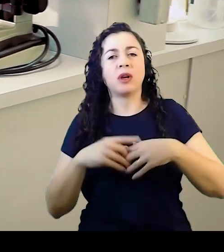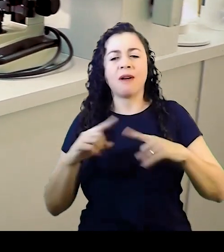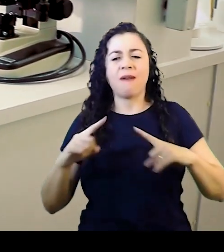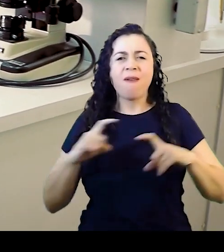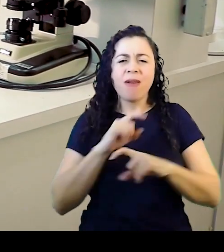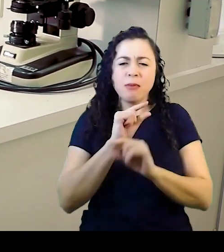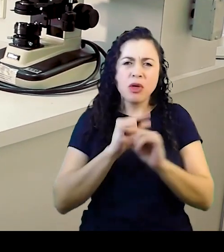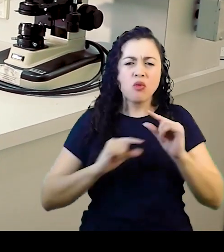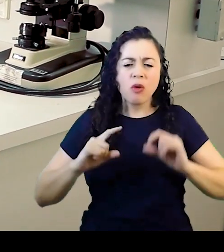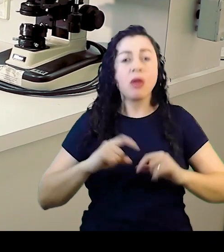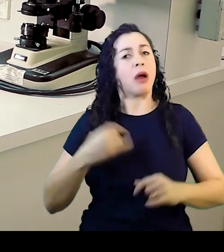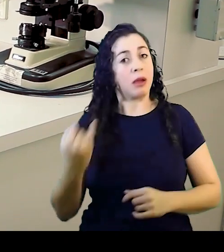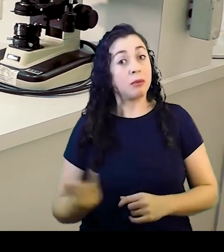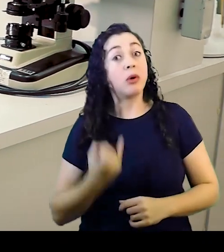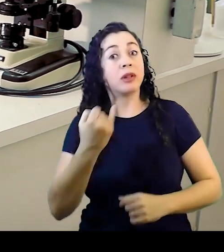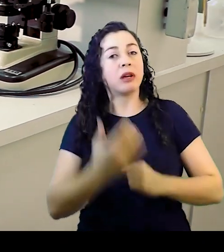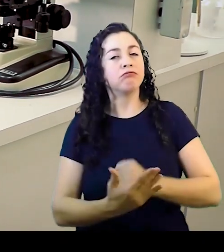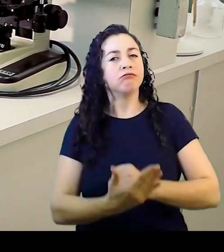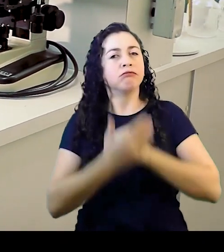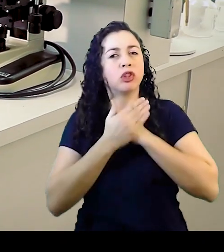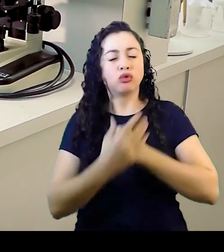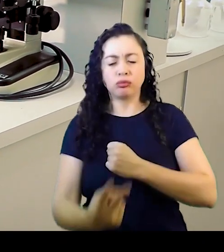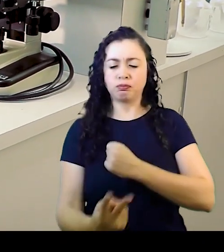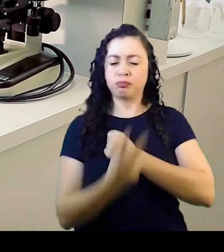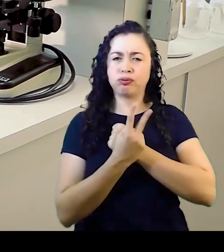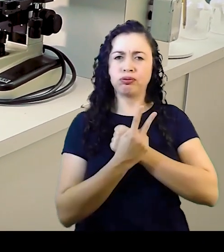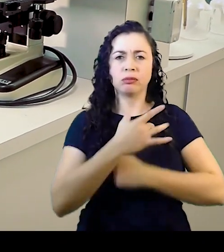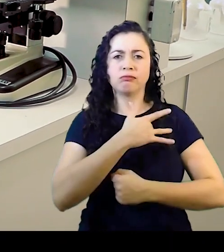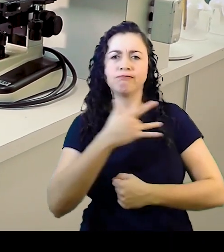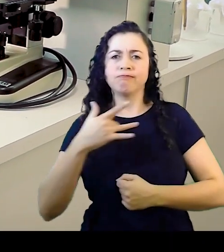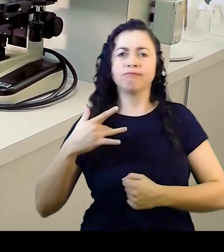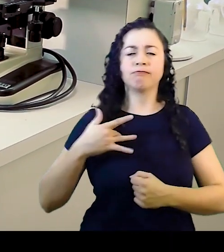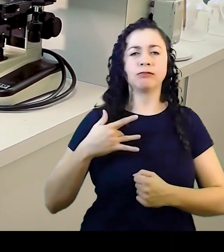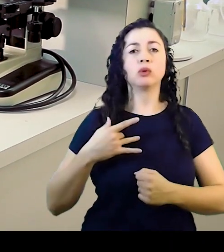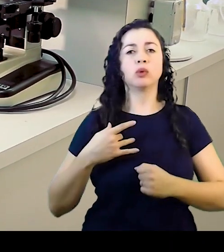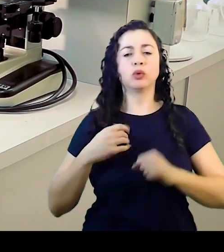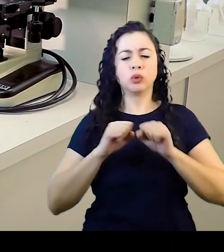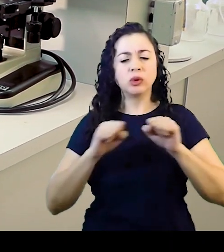These microorganisms are important for the formation and the control of the immune